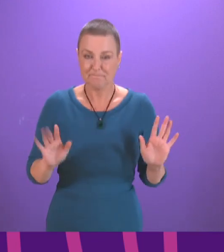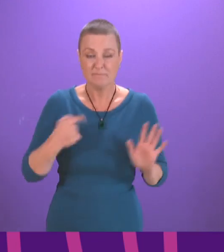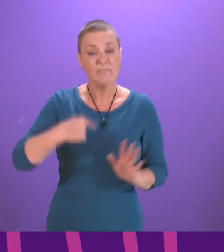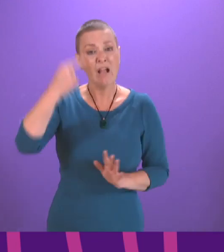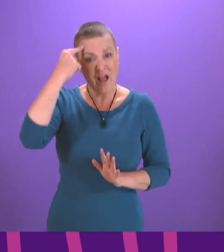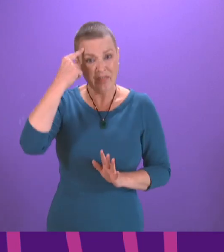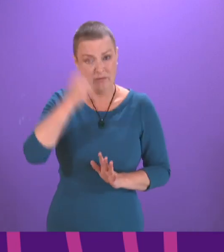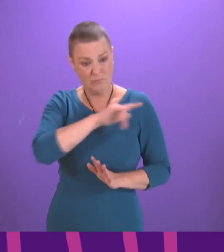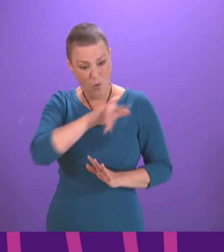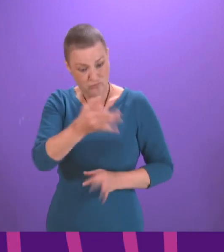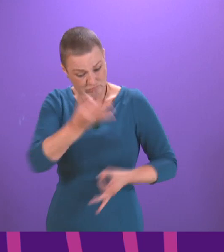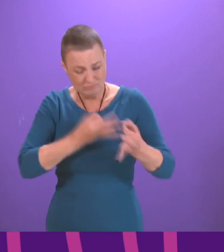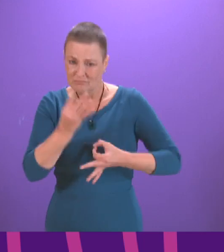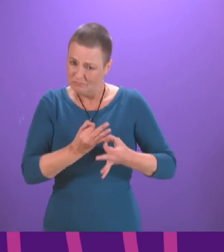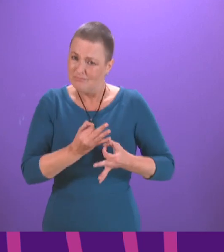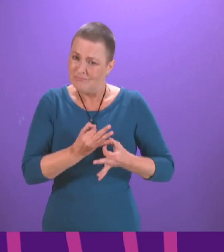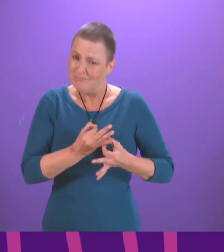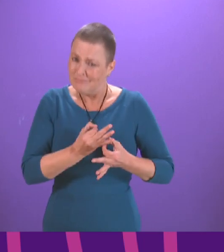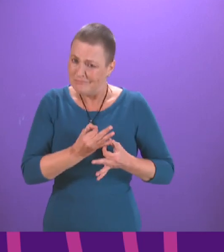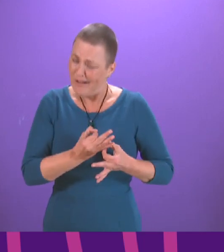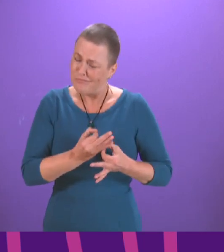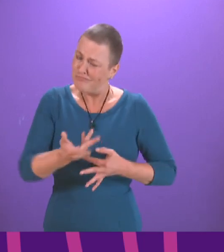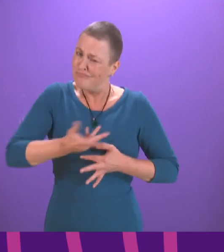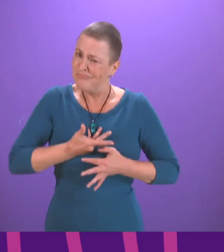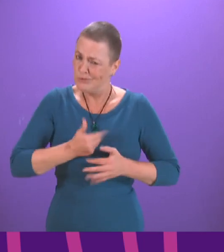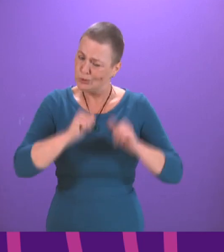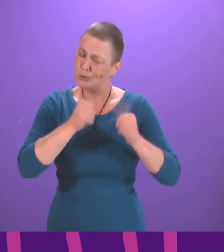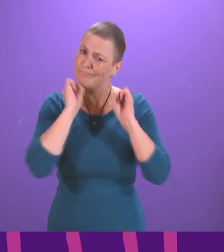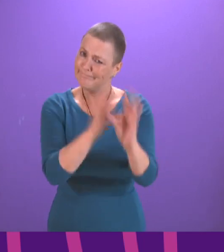deserve answers.